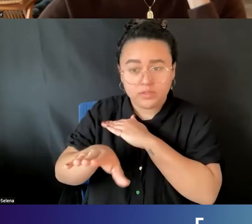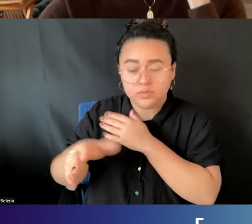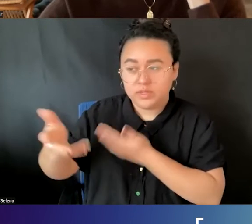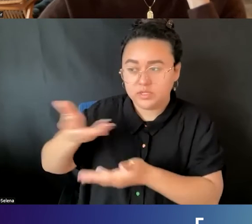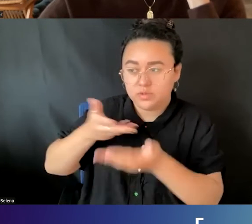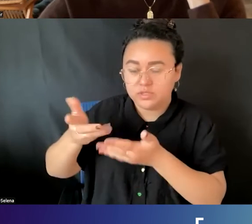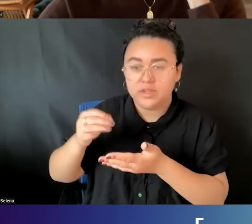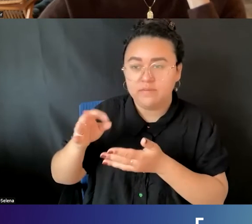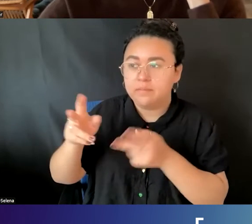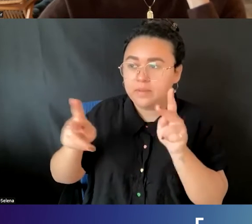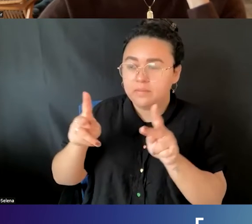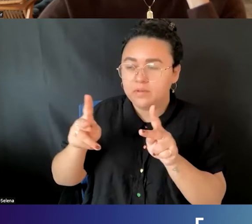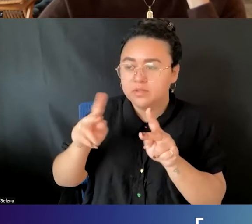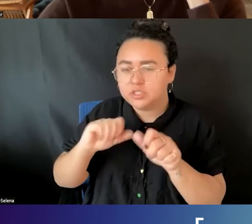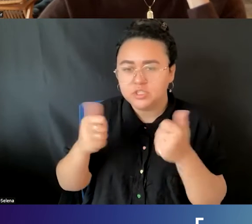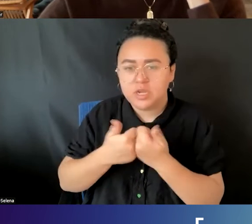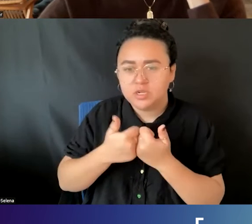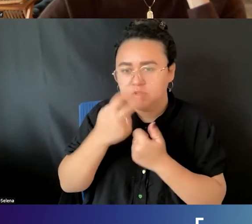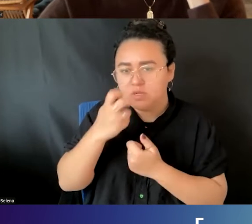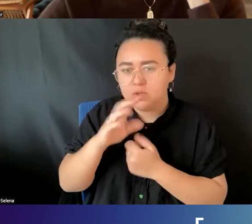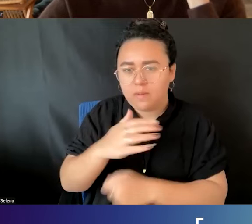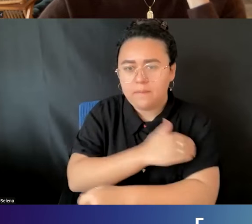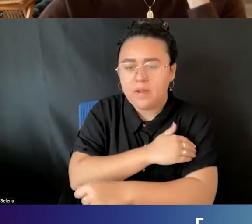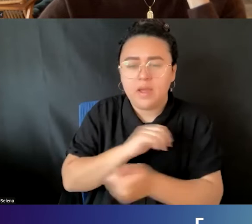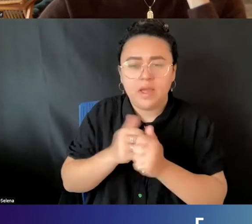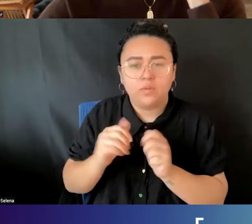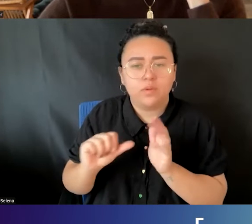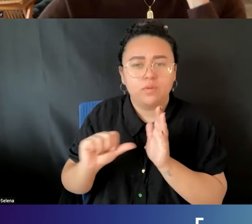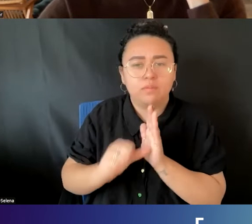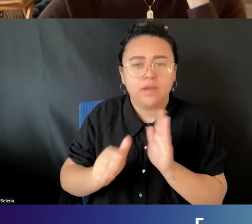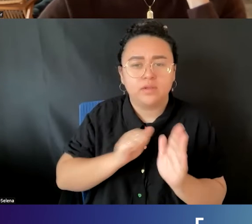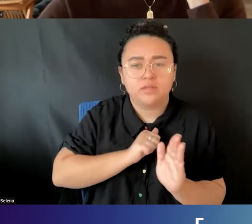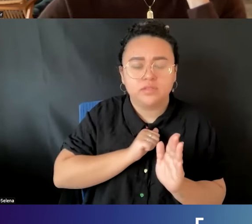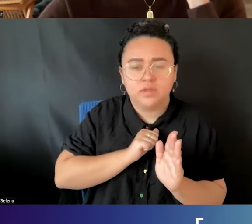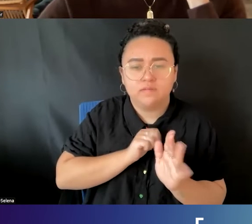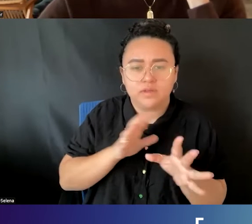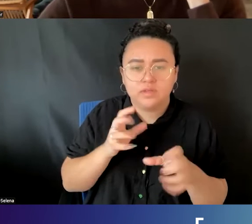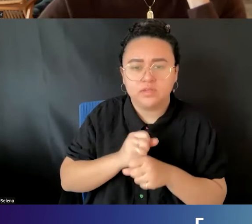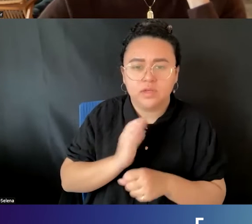So what are ways we remind ourselves and consolidate our power? And I know we've touched on this quite a lot,